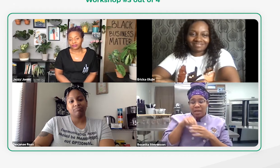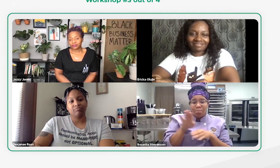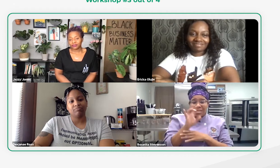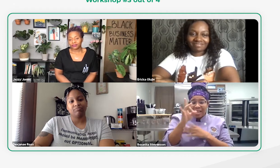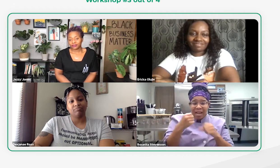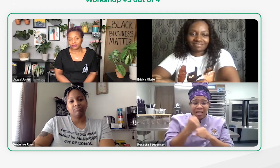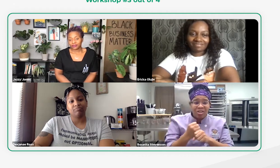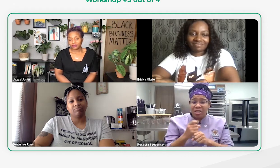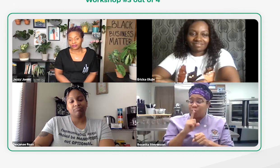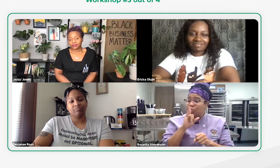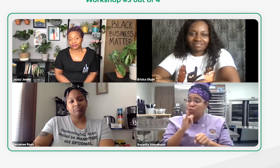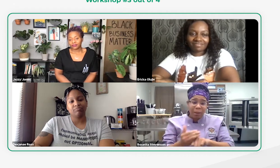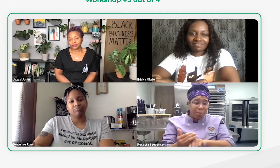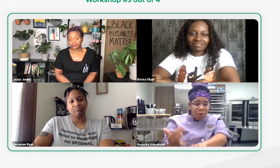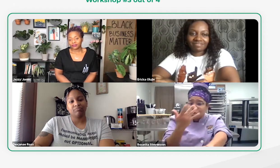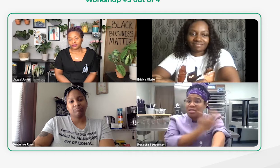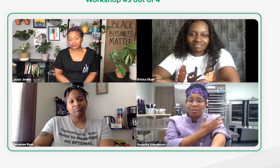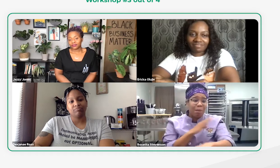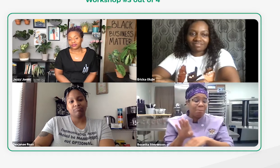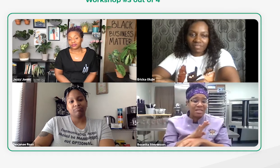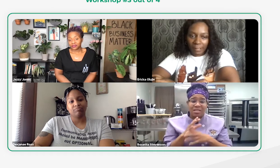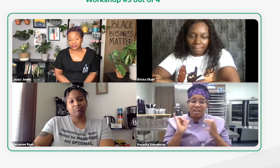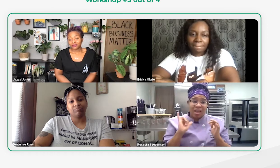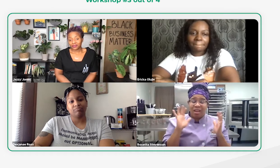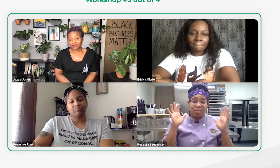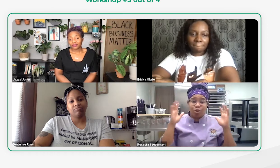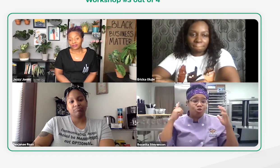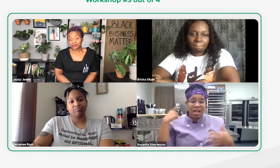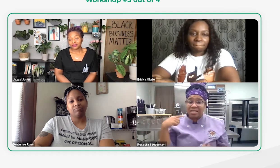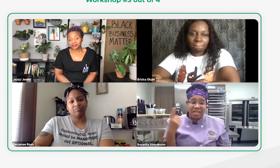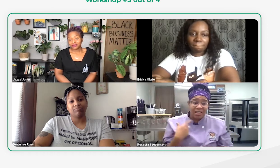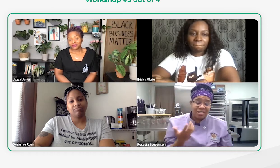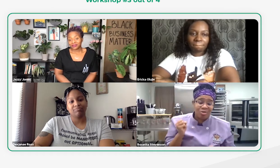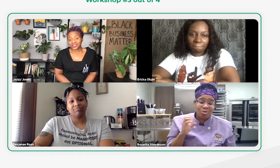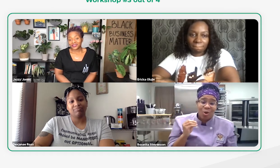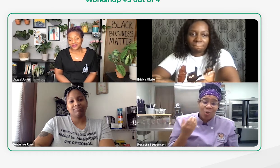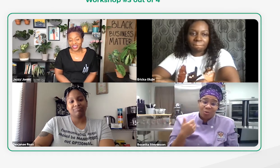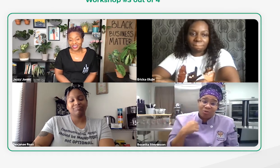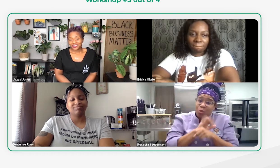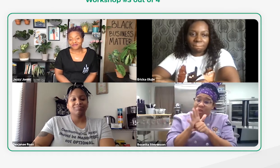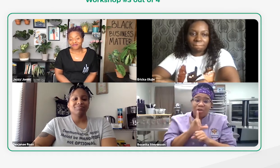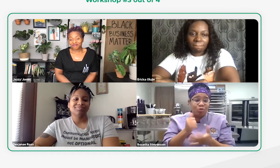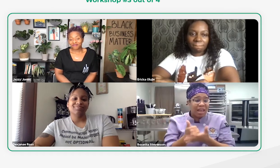have to say have been in business for eight years in my business has boomed this year like crazy.